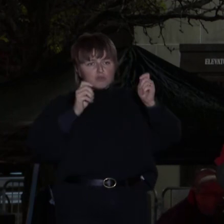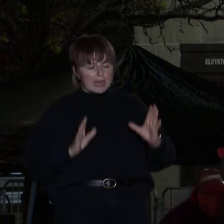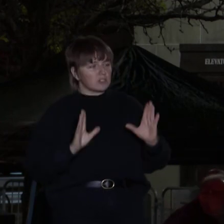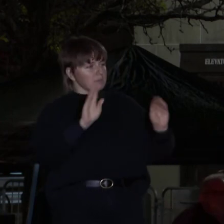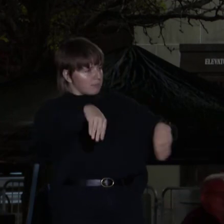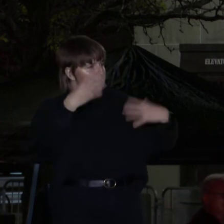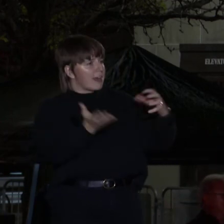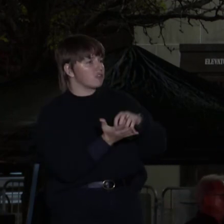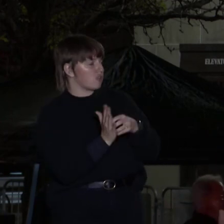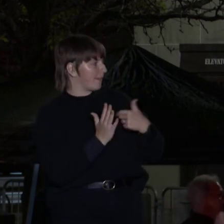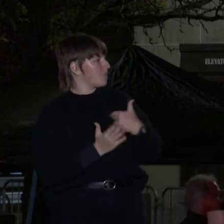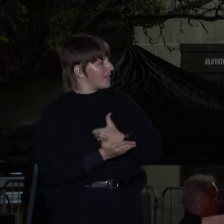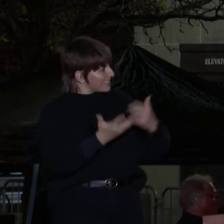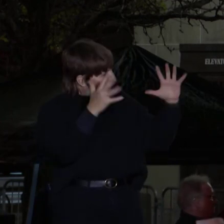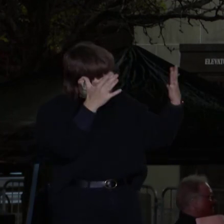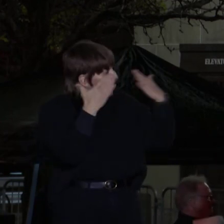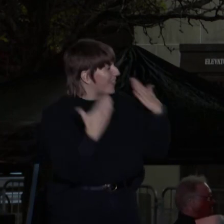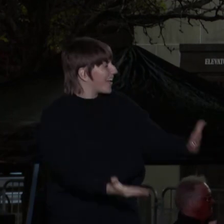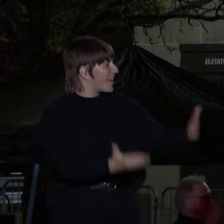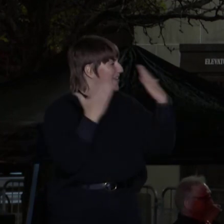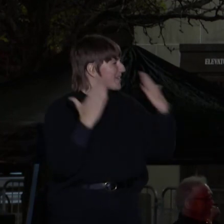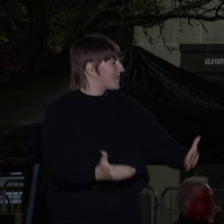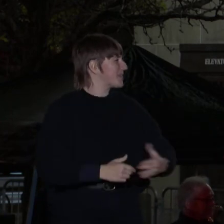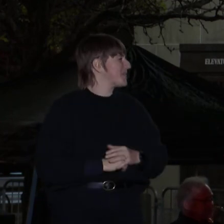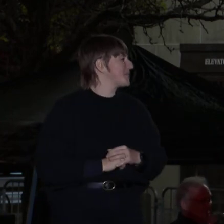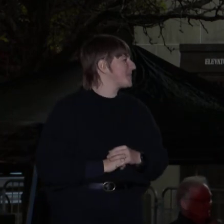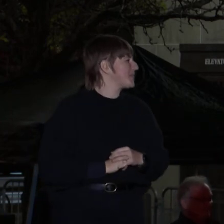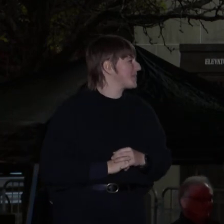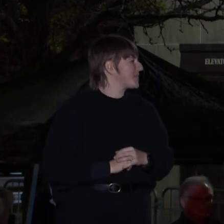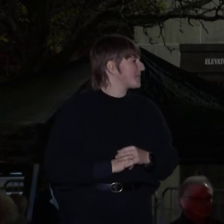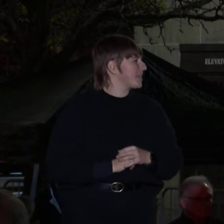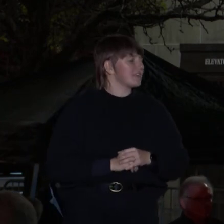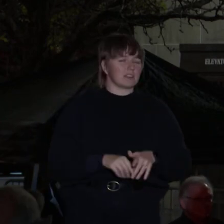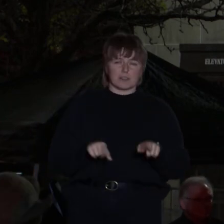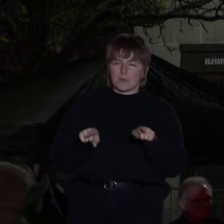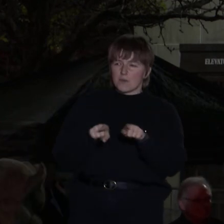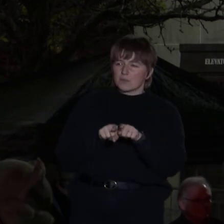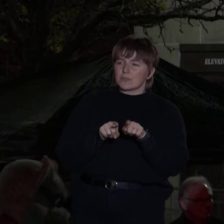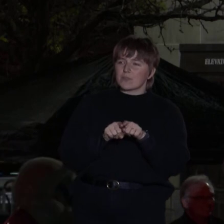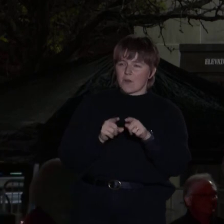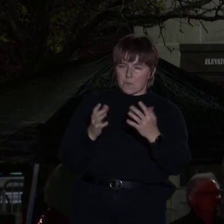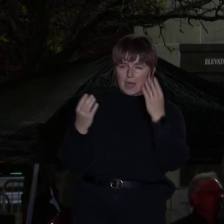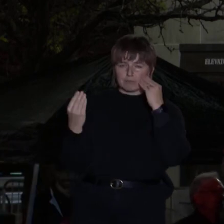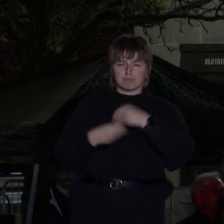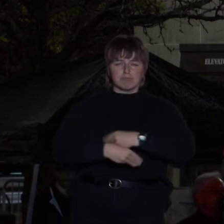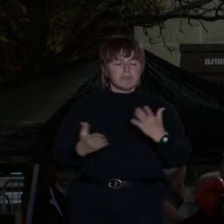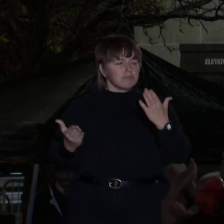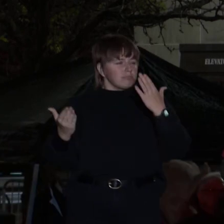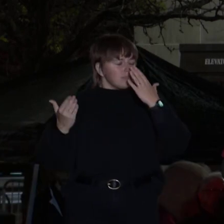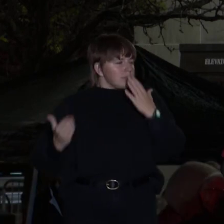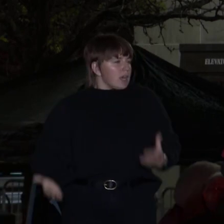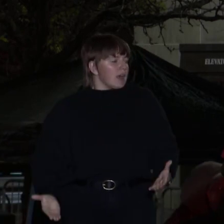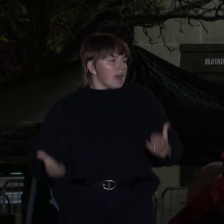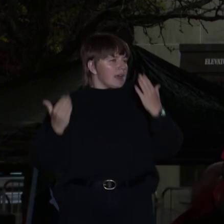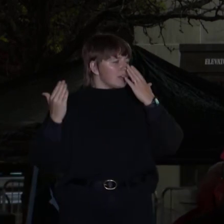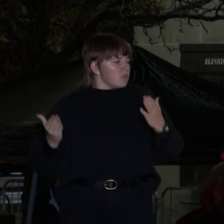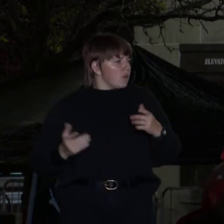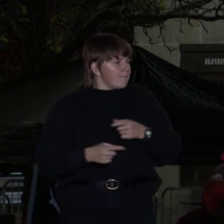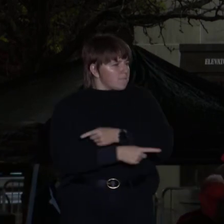THE COOKIES, SO LET'S THANK THEM